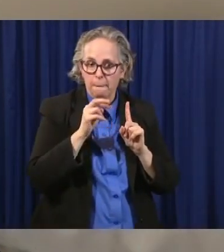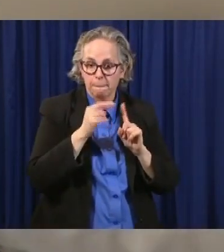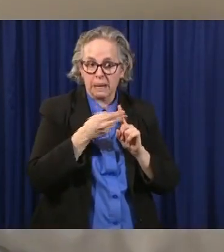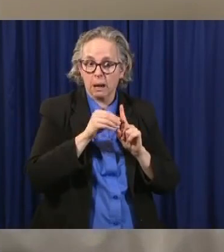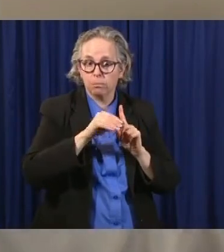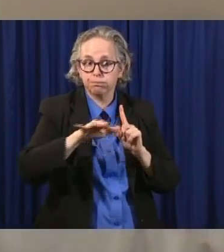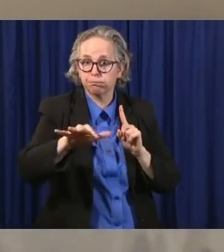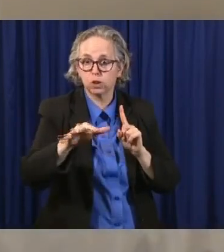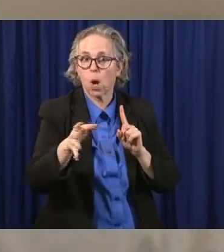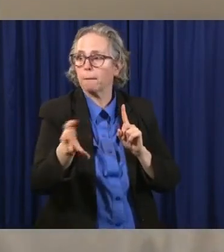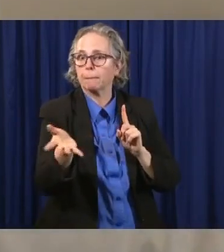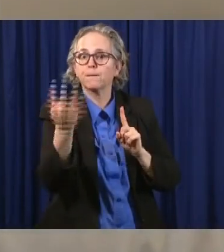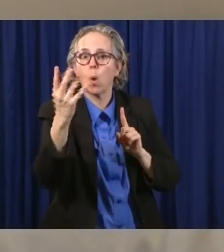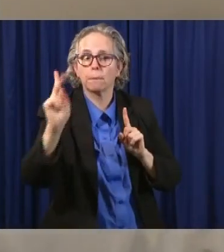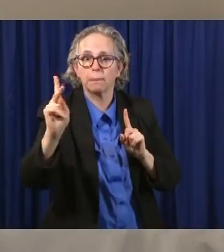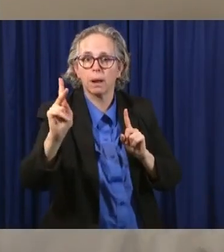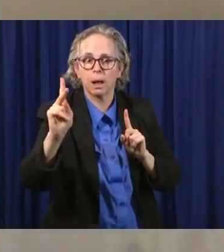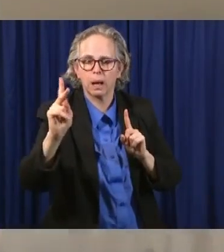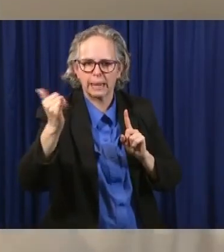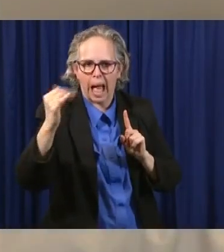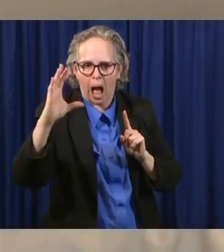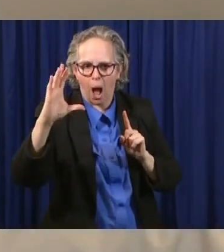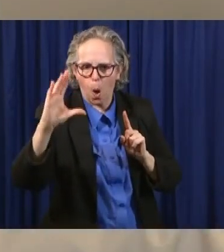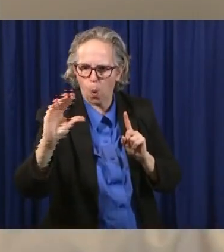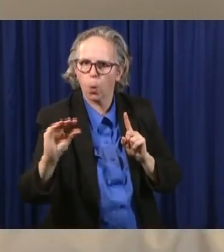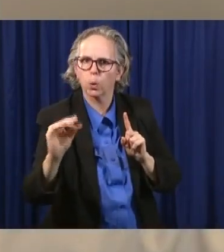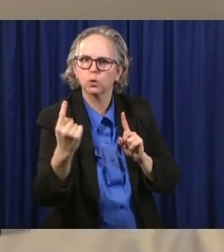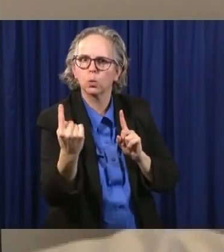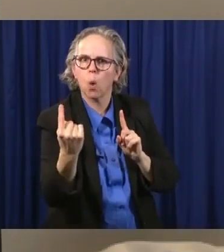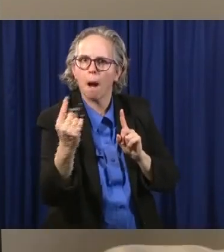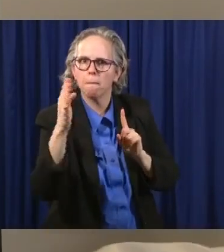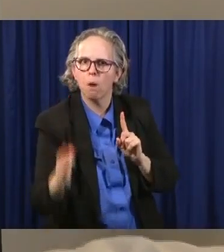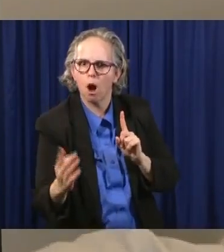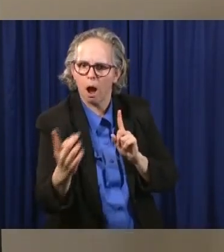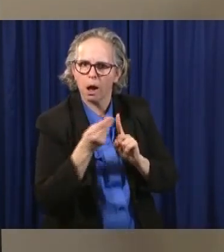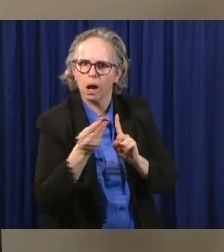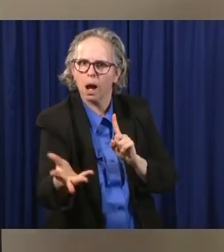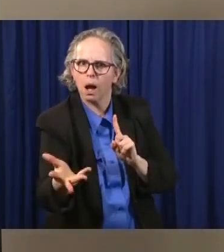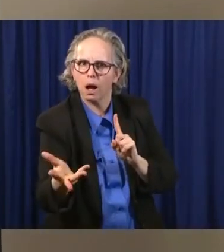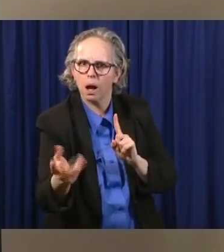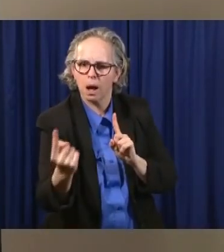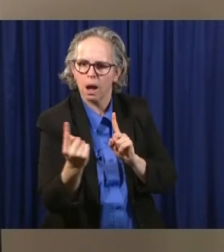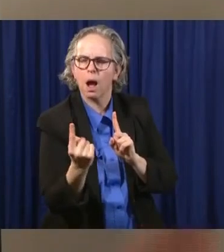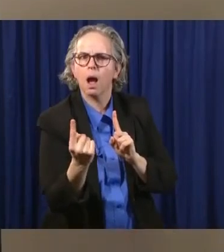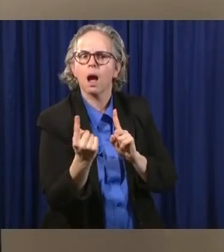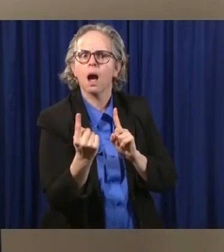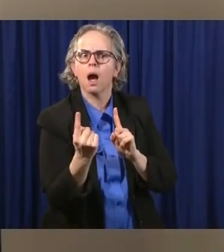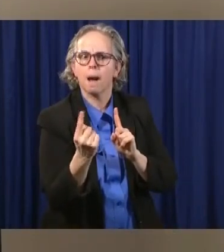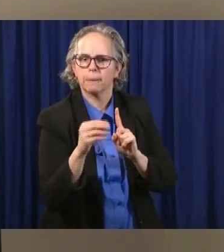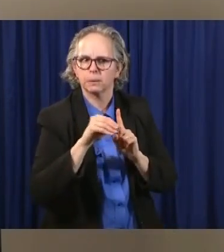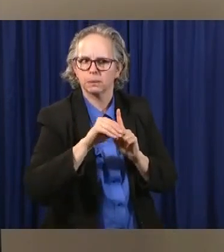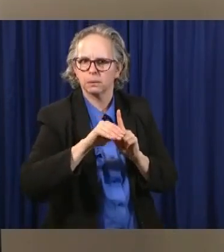INFECTION AND THEY HAVE A CHANCE OF UP TO AT TIMES 4 PEOPLE. BUT IF WE KEEP THE SPREAD TO ONE PERSON, THEY MIGHT DO IT TO